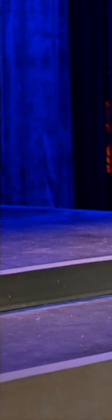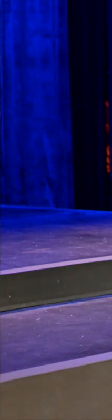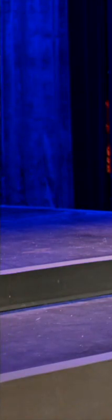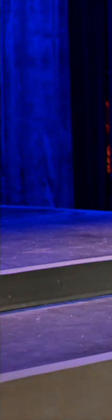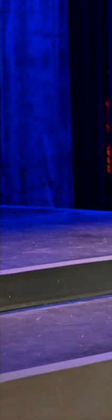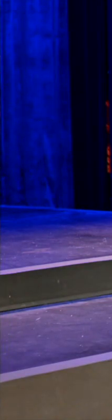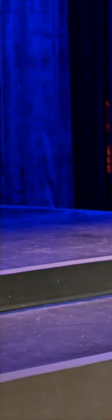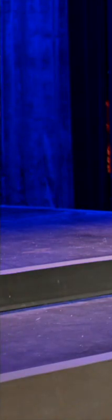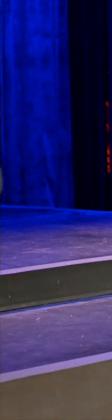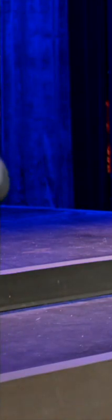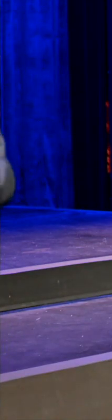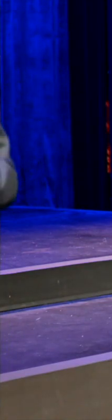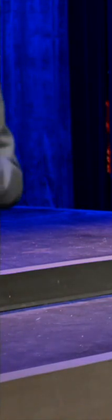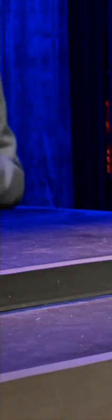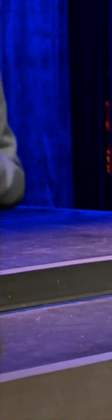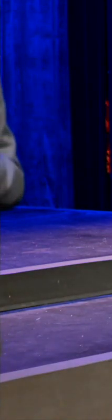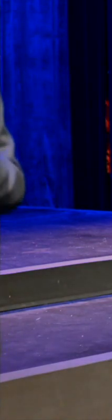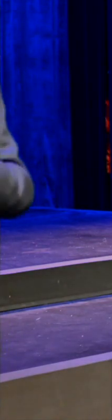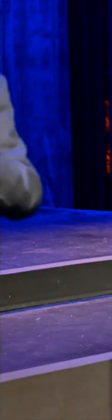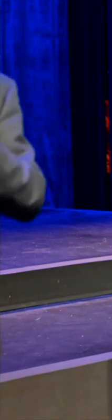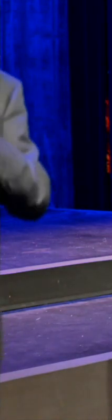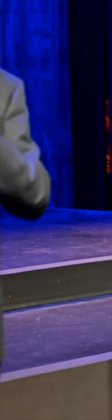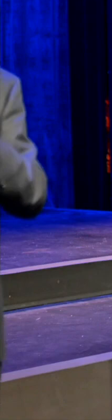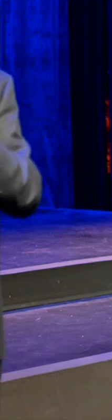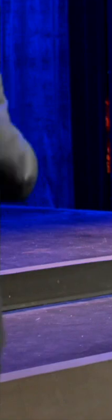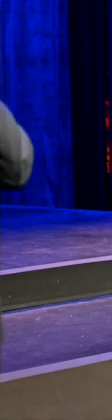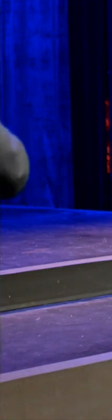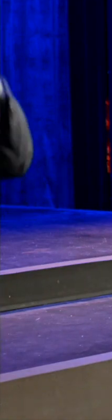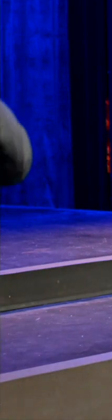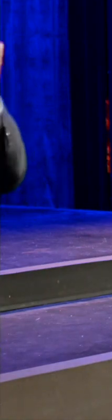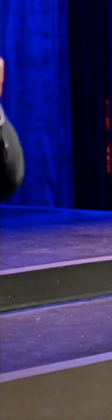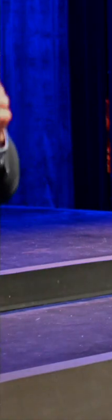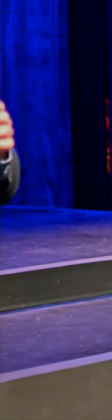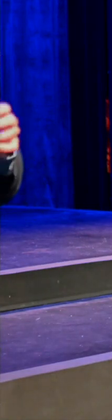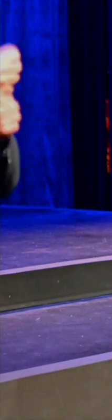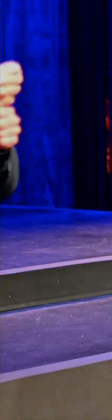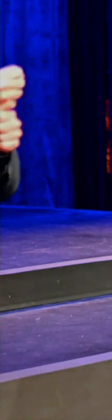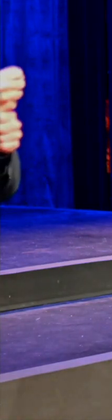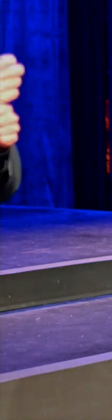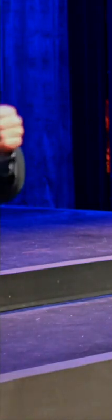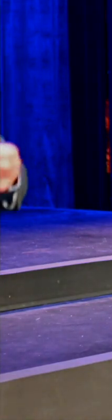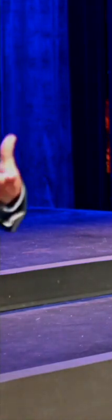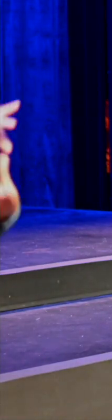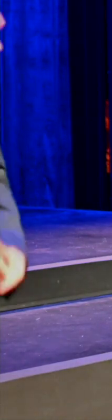and have faith. My spirit I believe would allow me to walk again. During this journey I thought